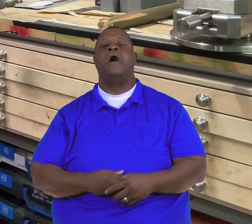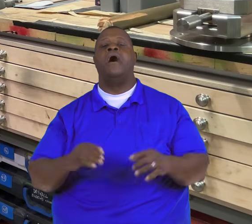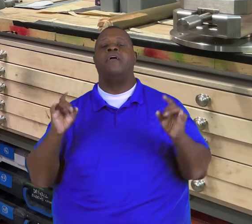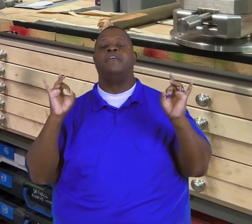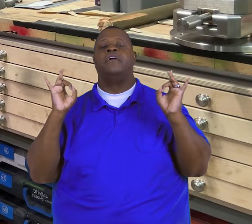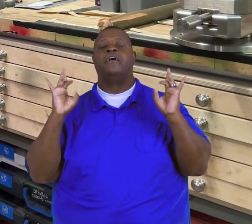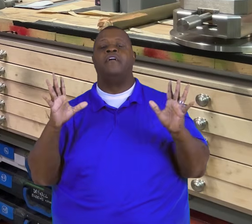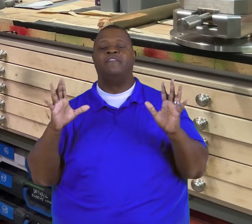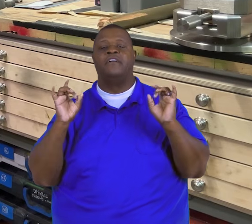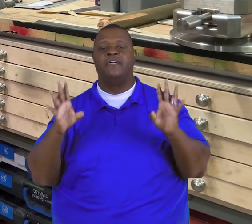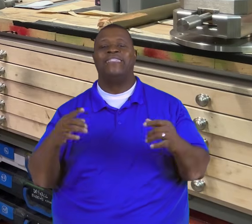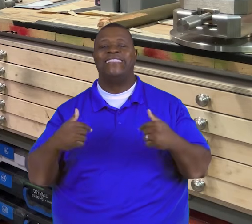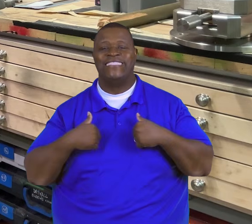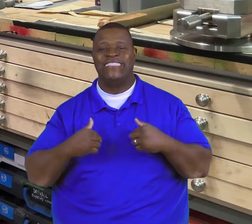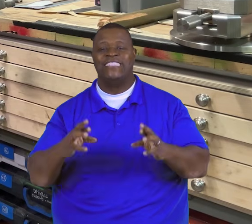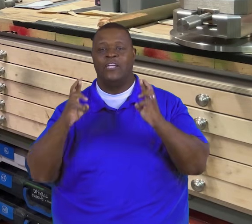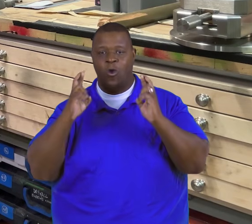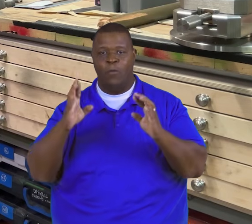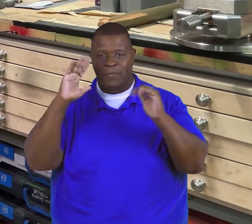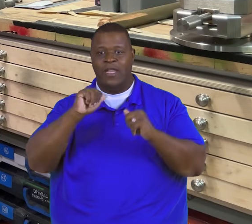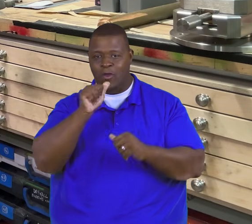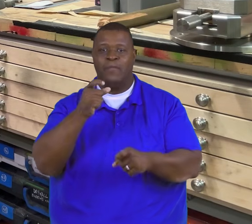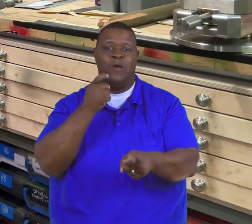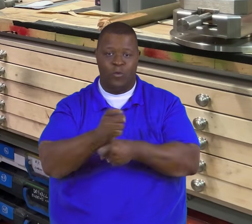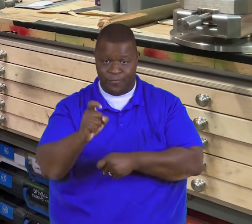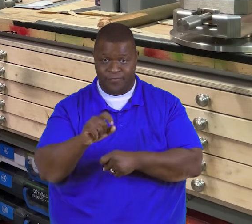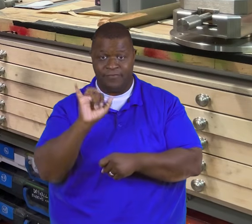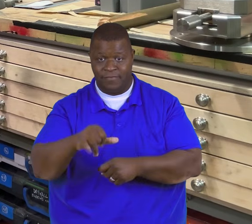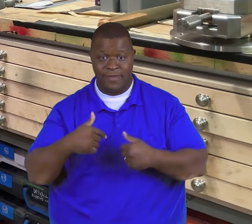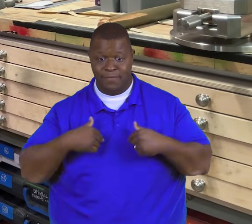Oh my God, this is like my worst nightmare is that I have compromised all 16...